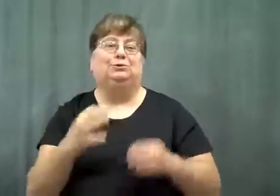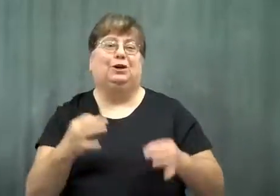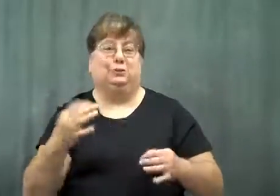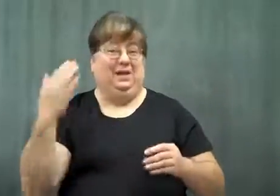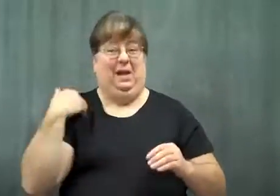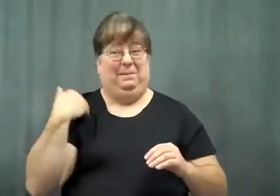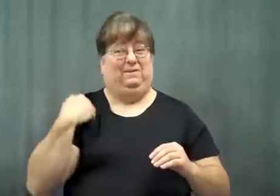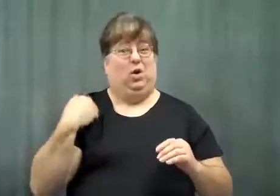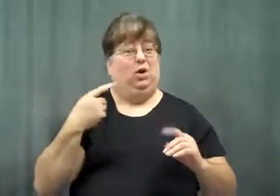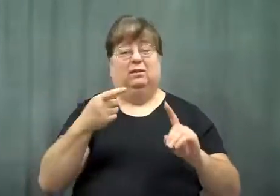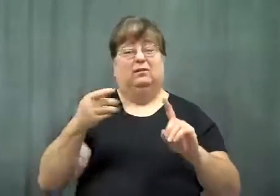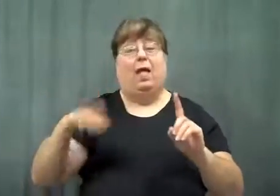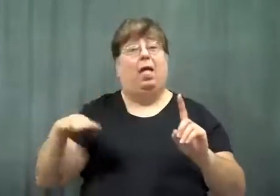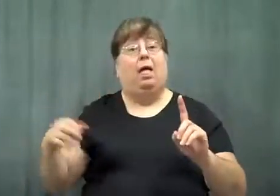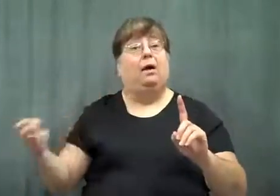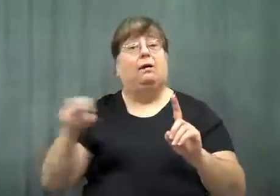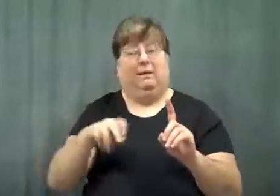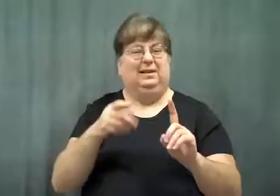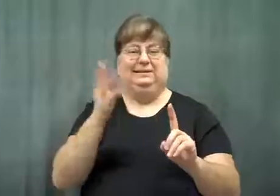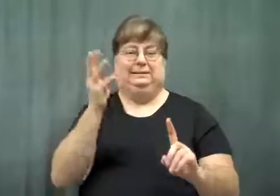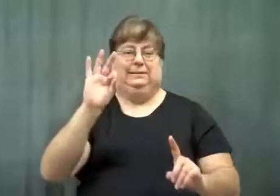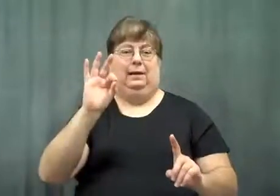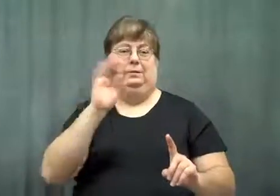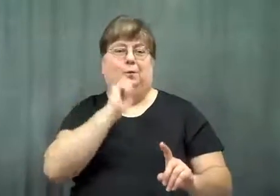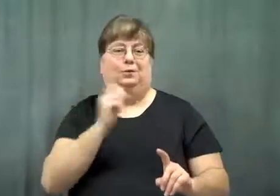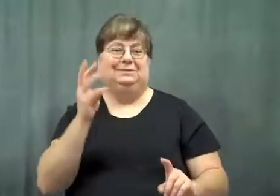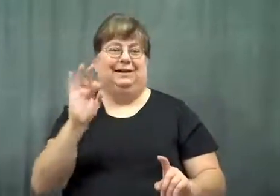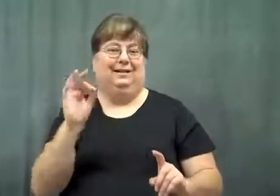The average age had been 69 before she was appointed.